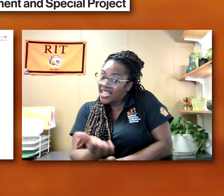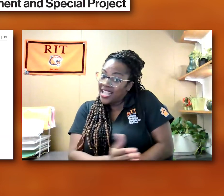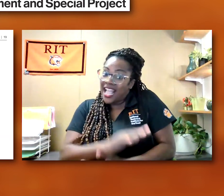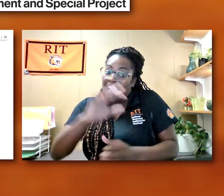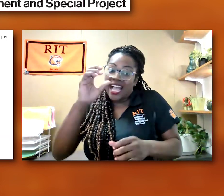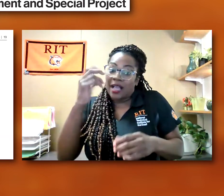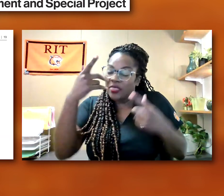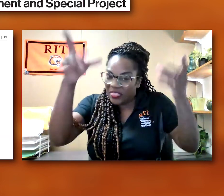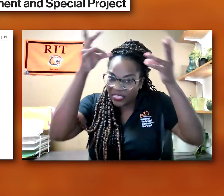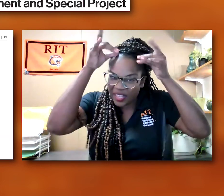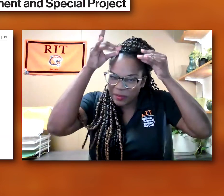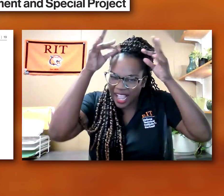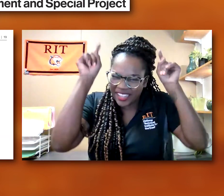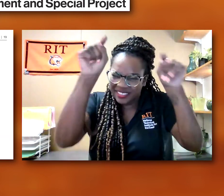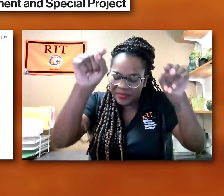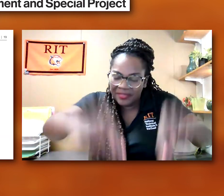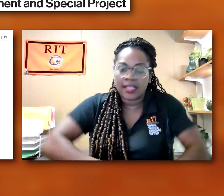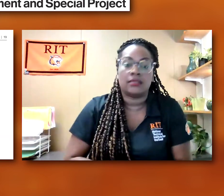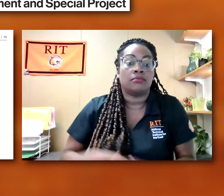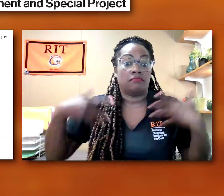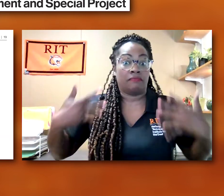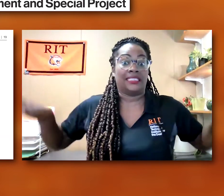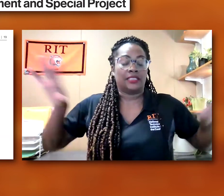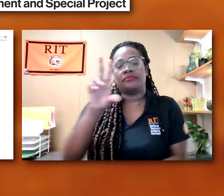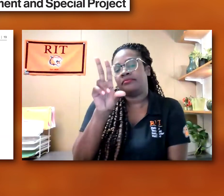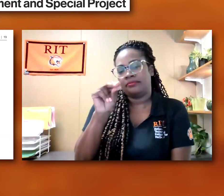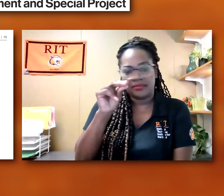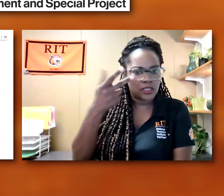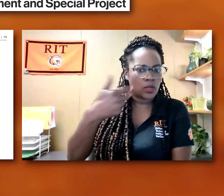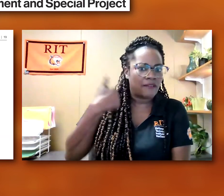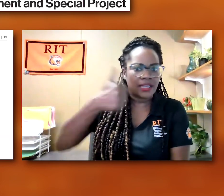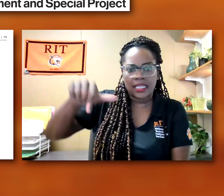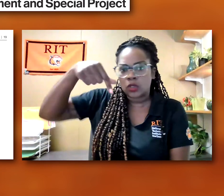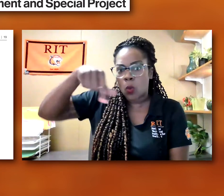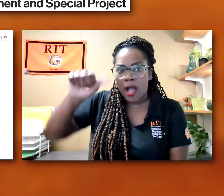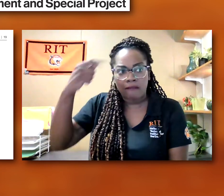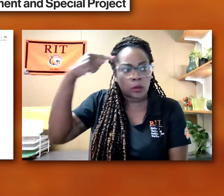you take up on our offer of coming on a full scholarship to TechTigers.